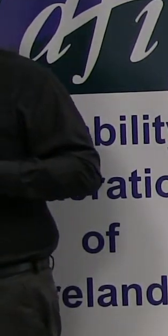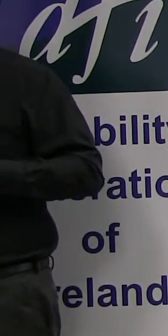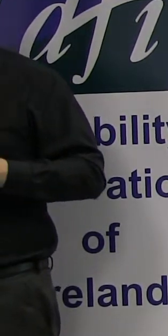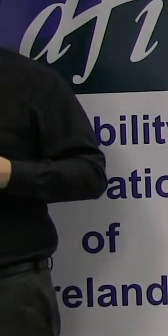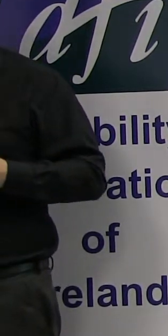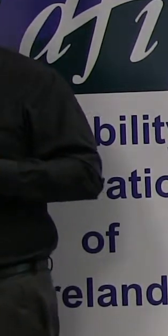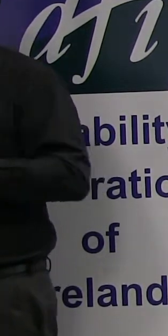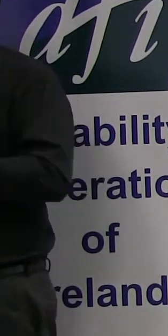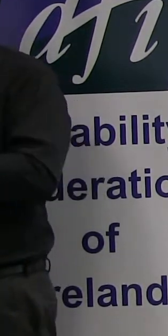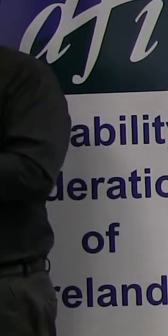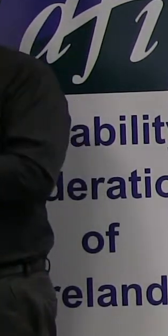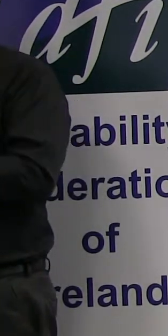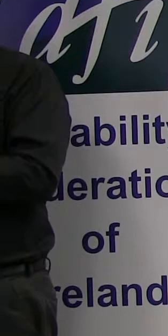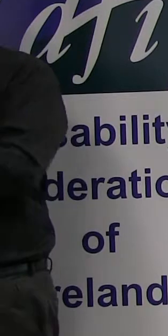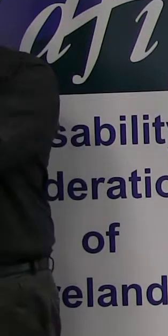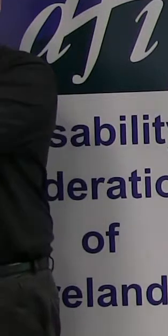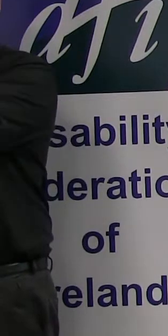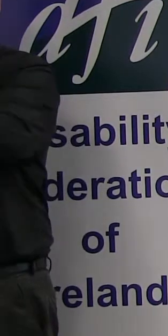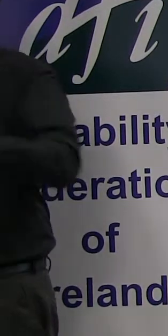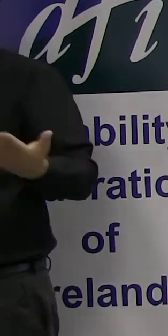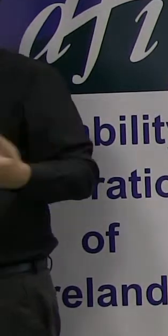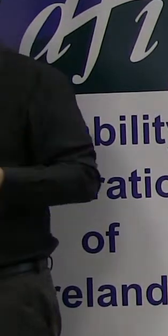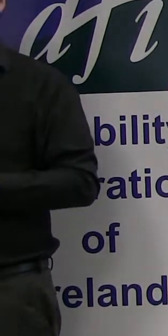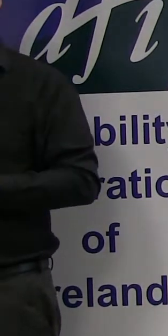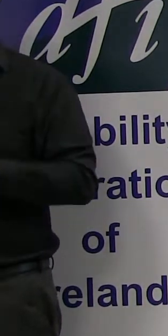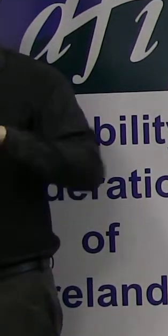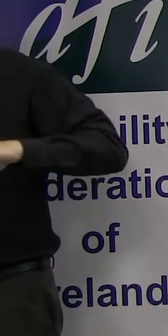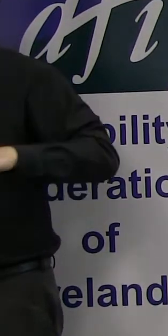mean these people take were in a new country where everyone is